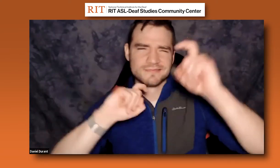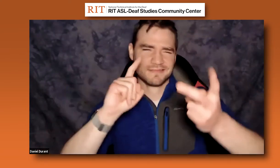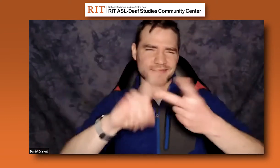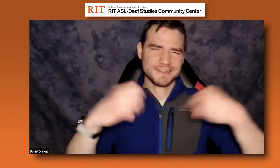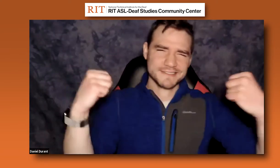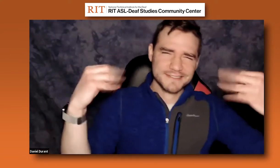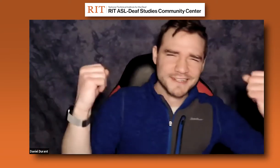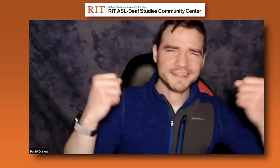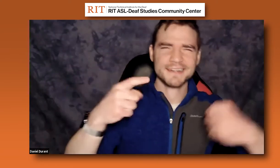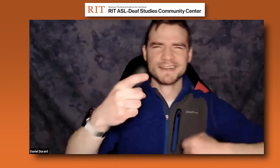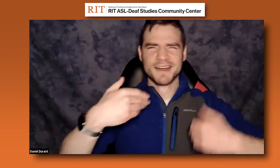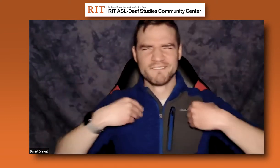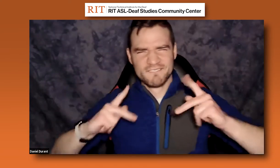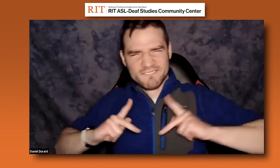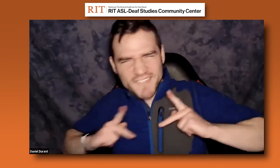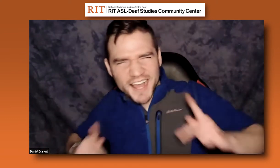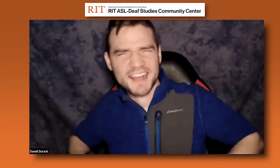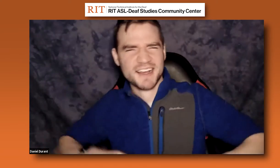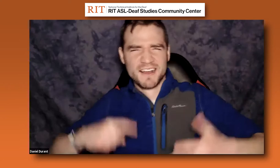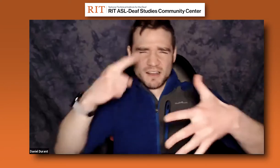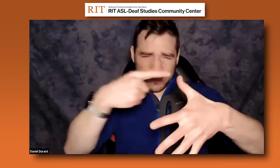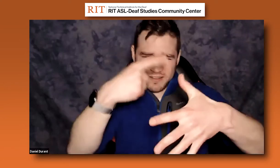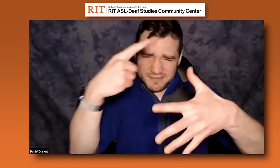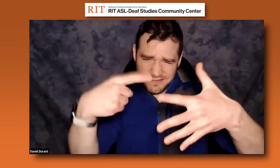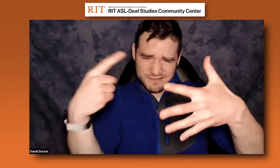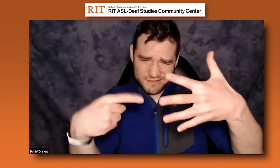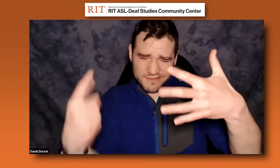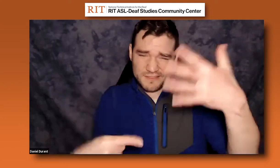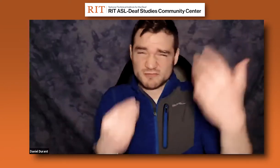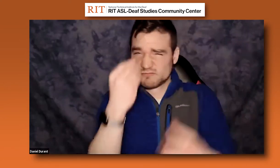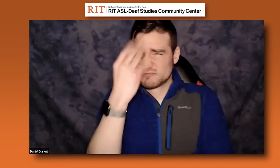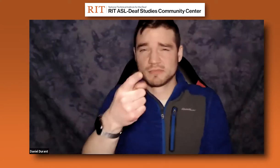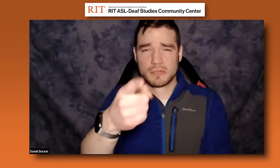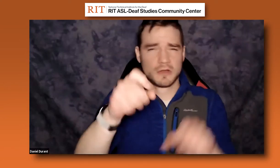"You have the expression, the signing, the physicality.